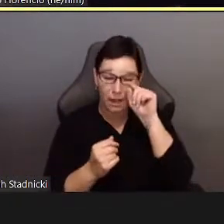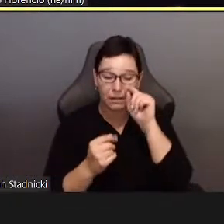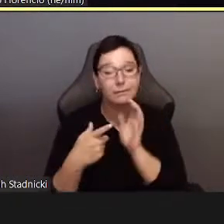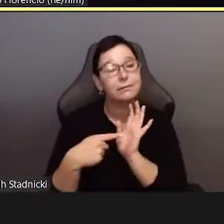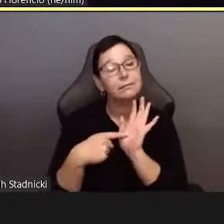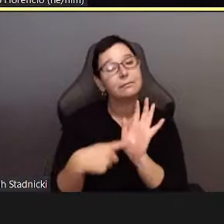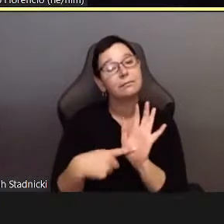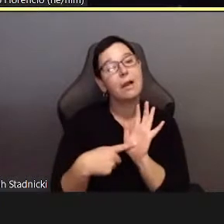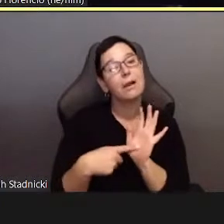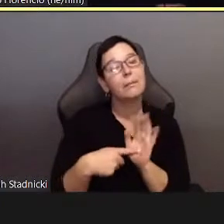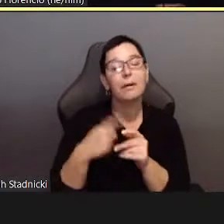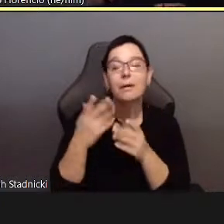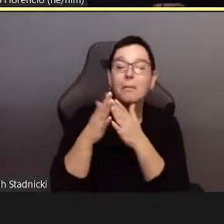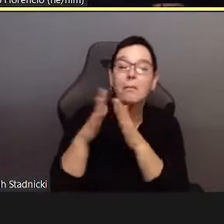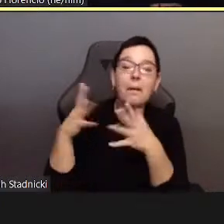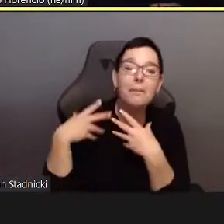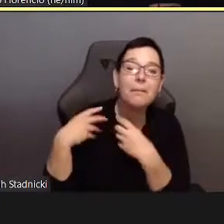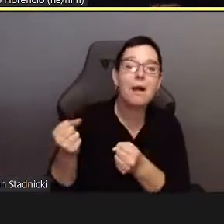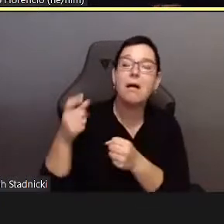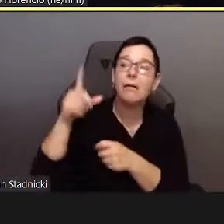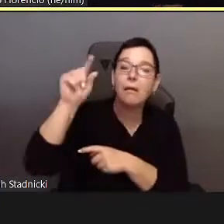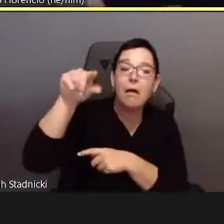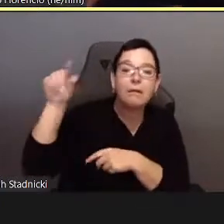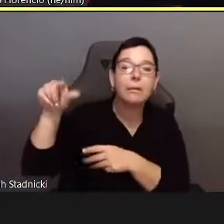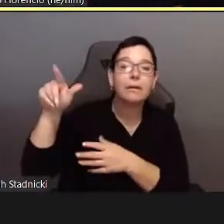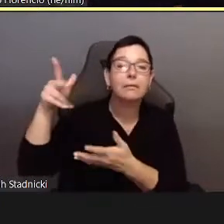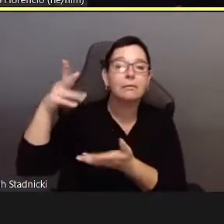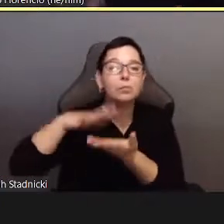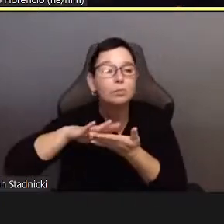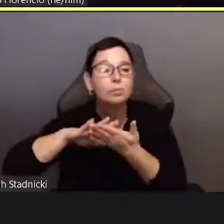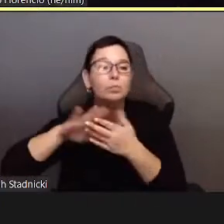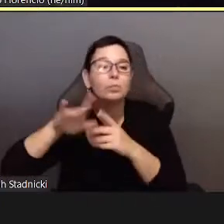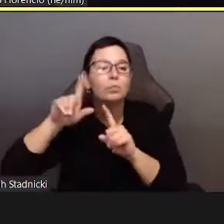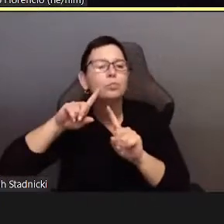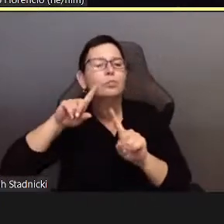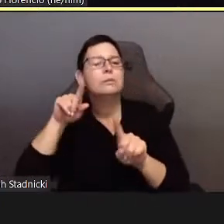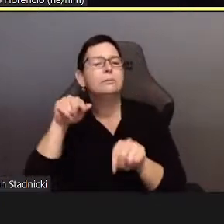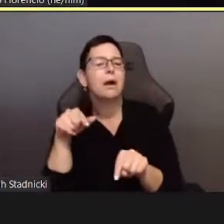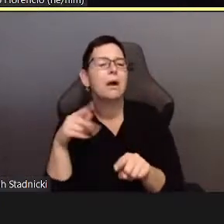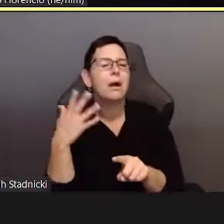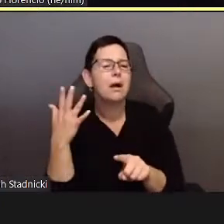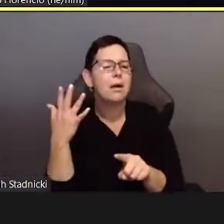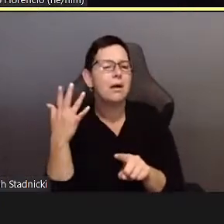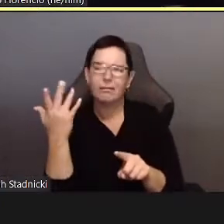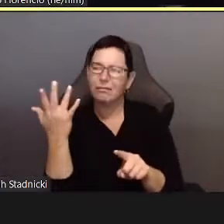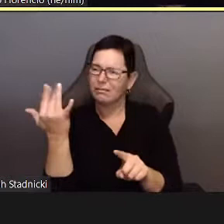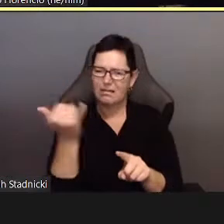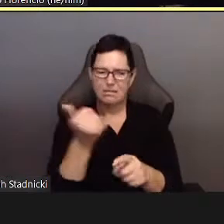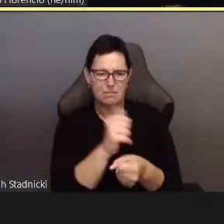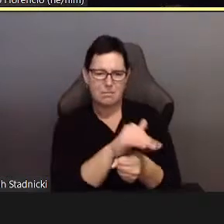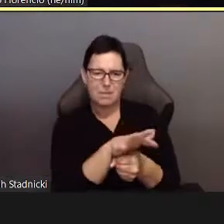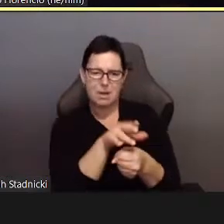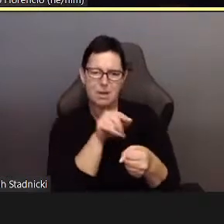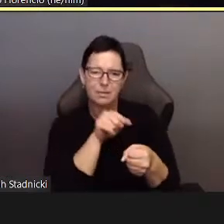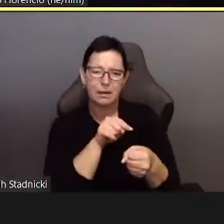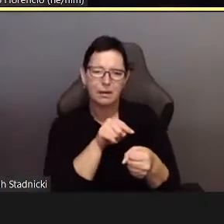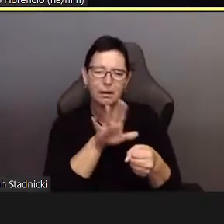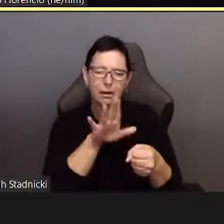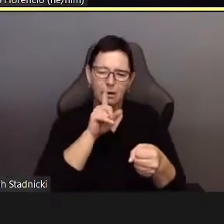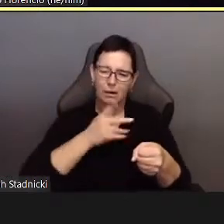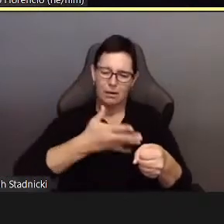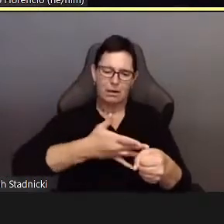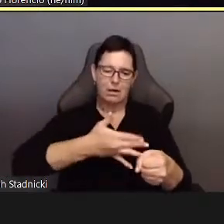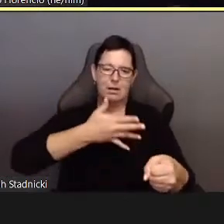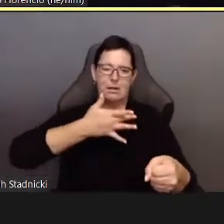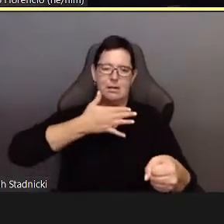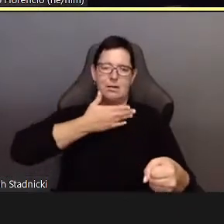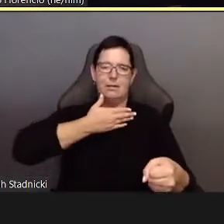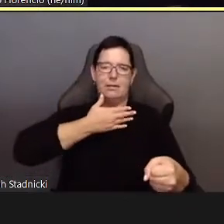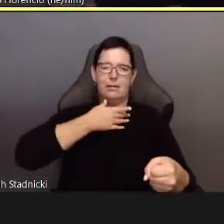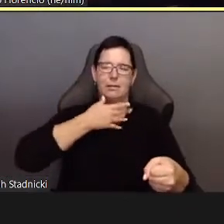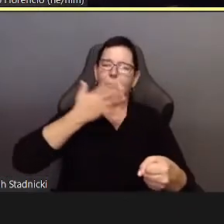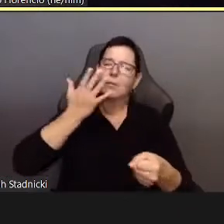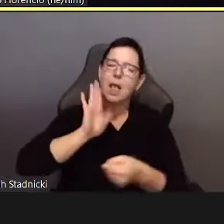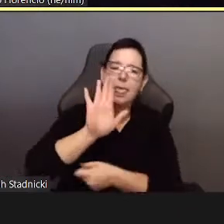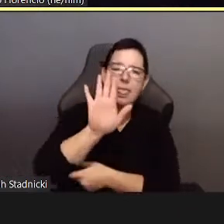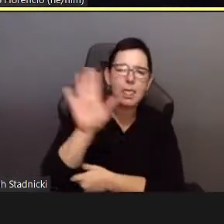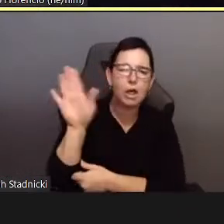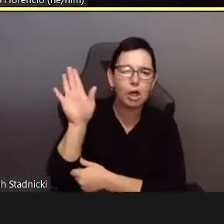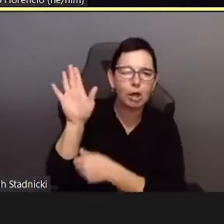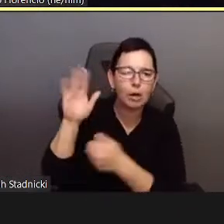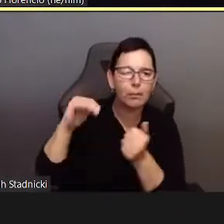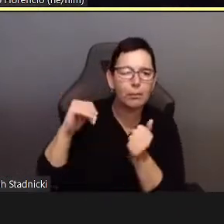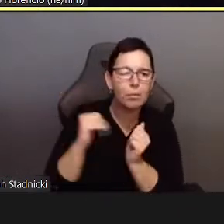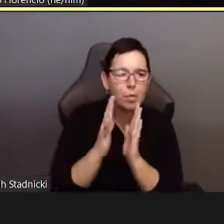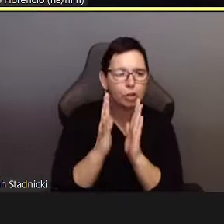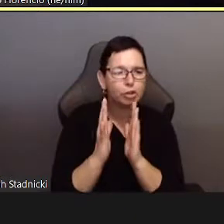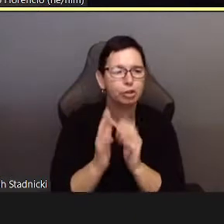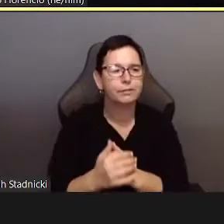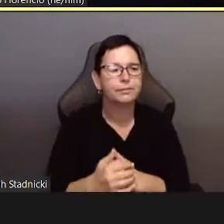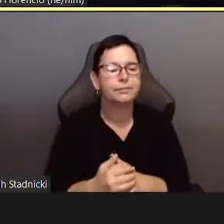that the creative nature of self sacrificial ethics of sex and ontological praxis.